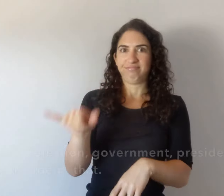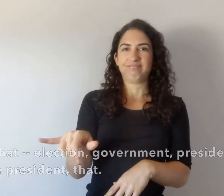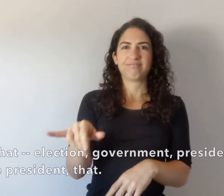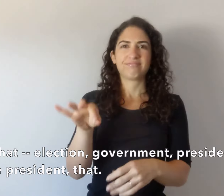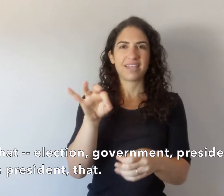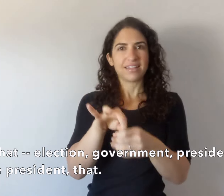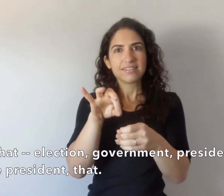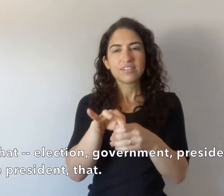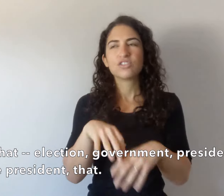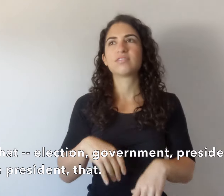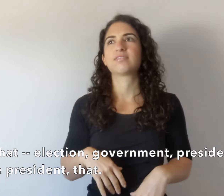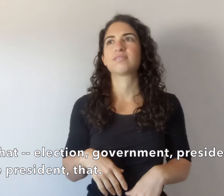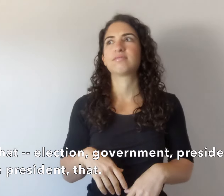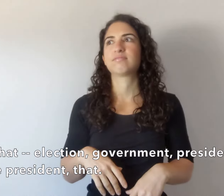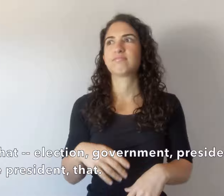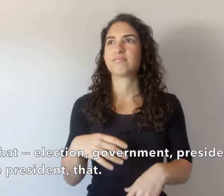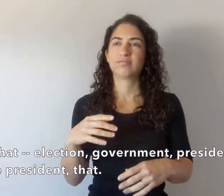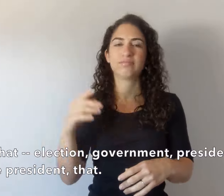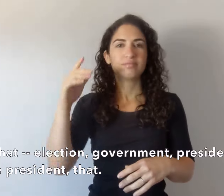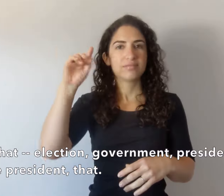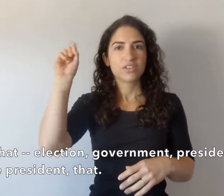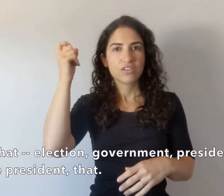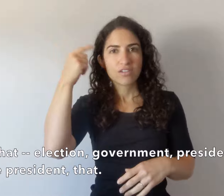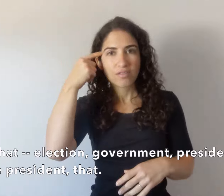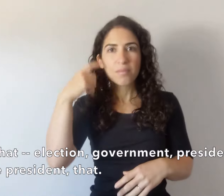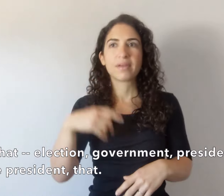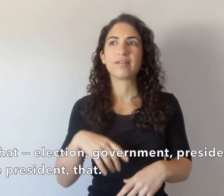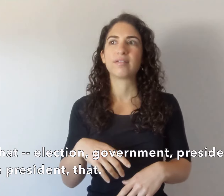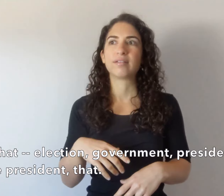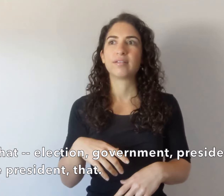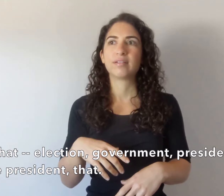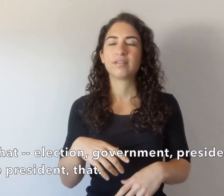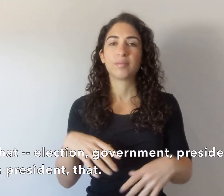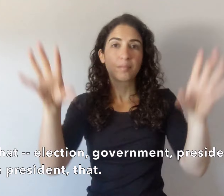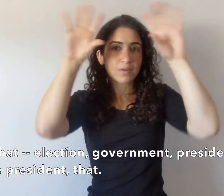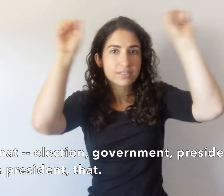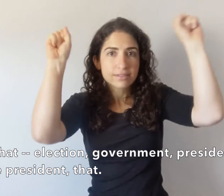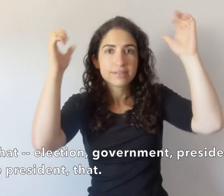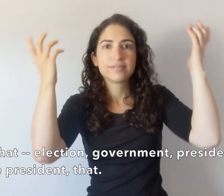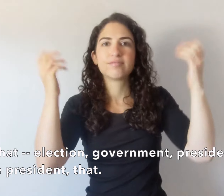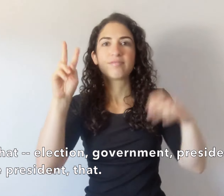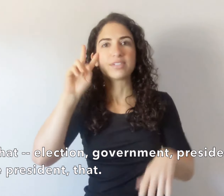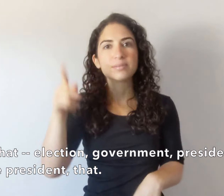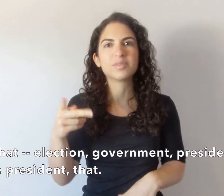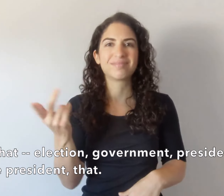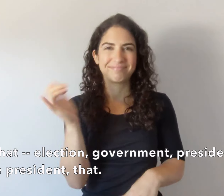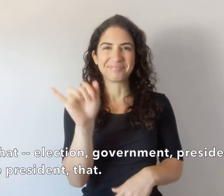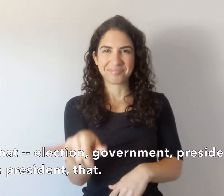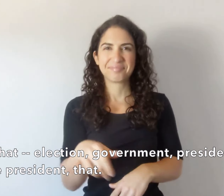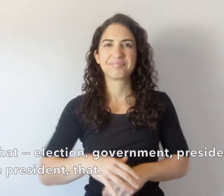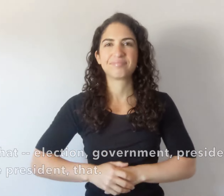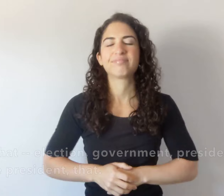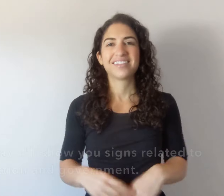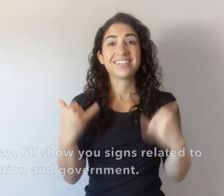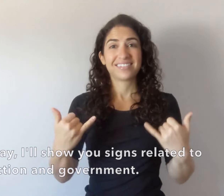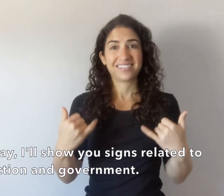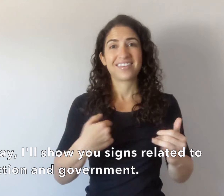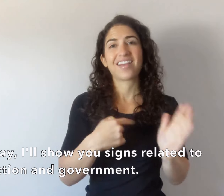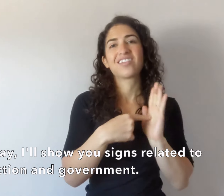that election, government, president, vice president, that.